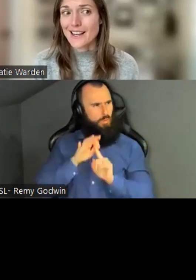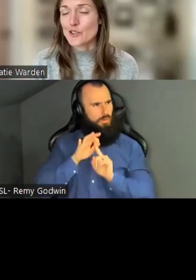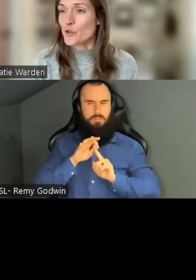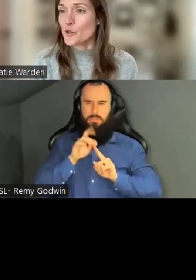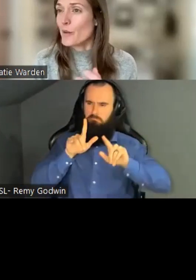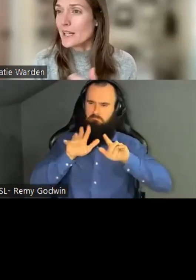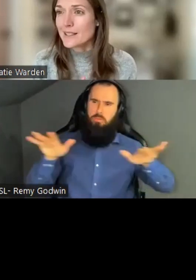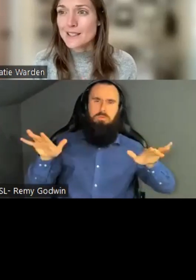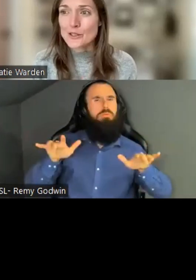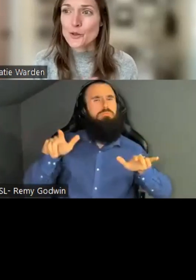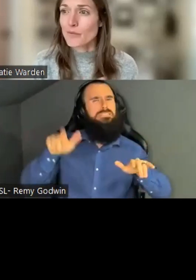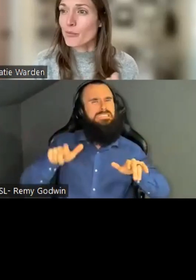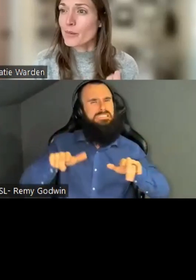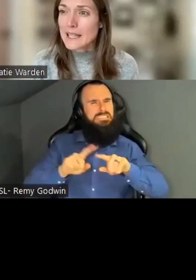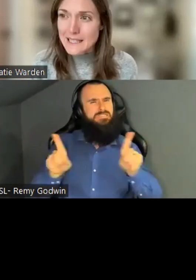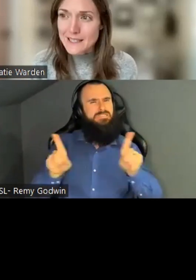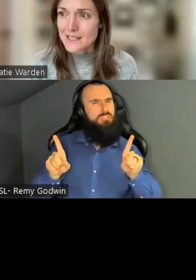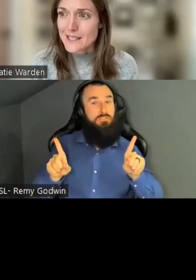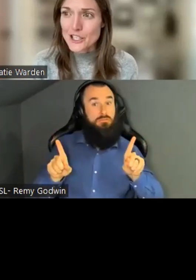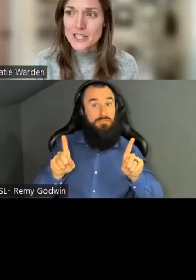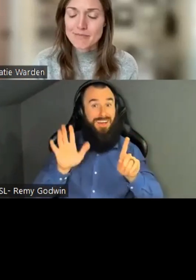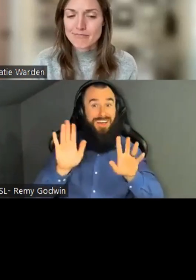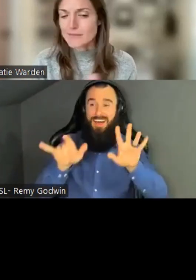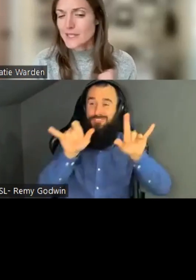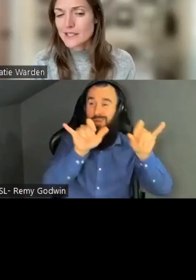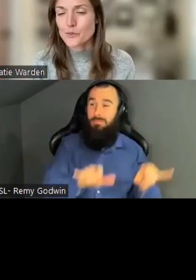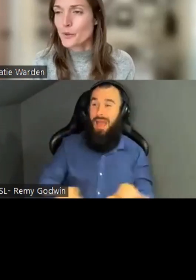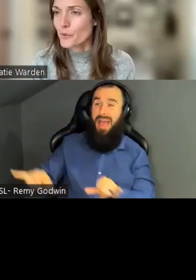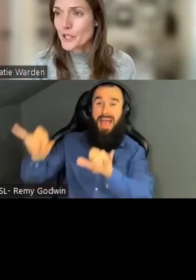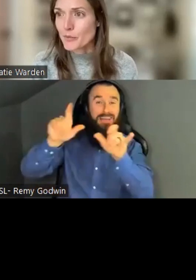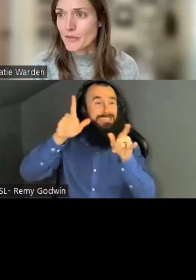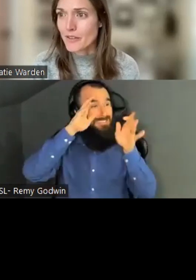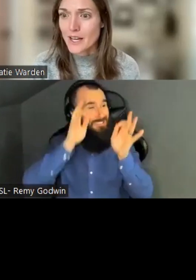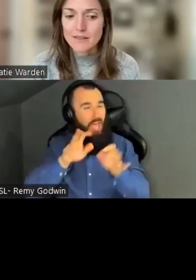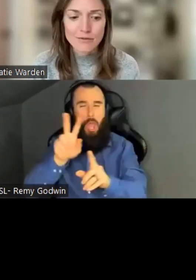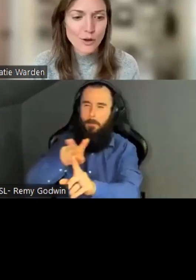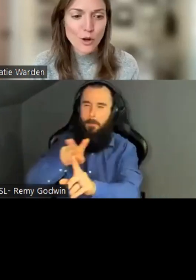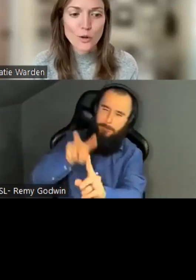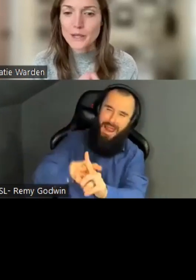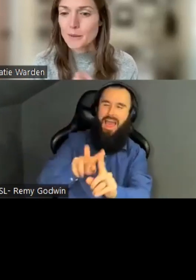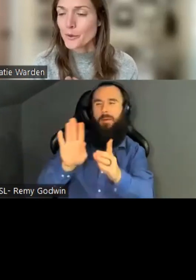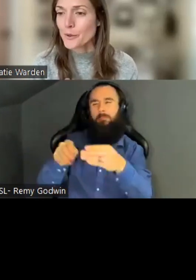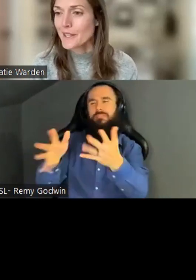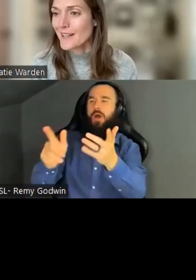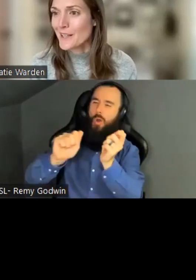And so making any sort of blanket decision, this is what we're gonna provide for all people